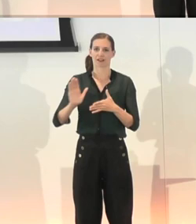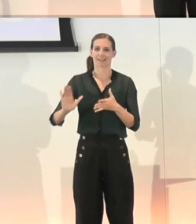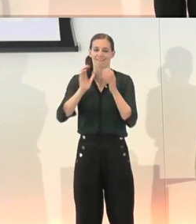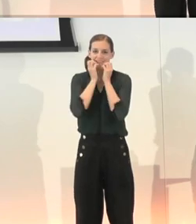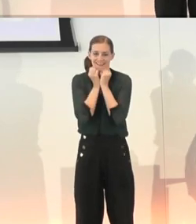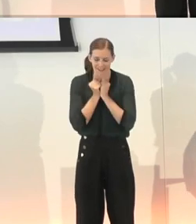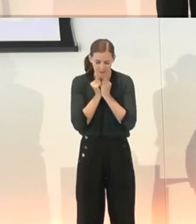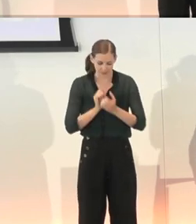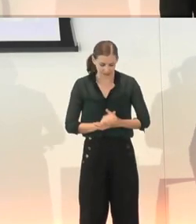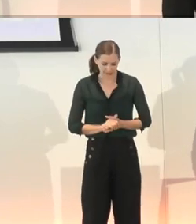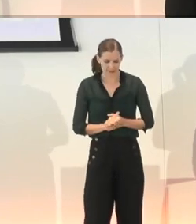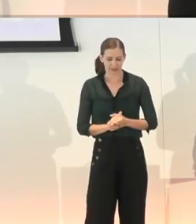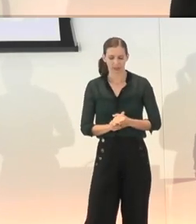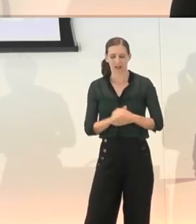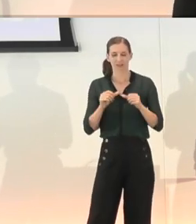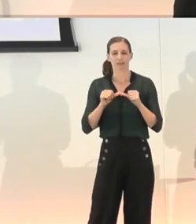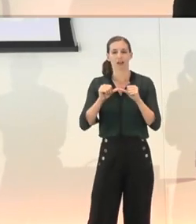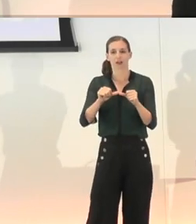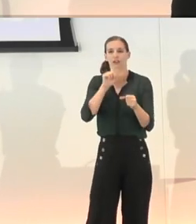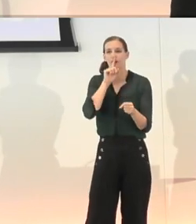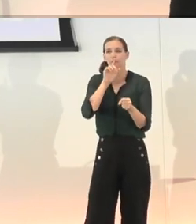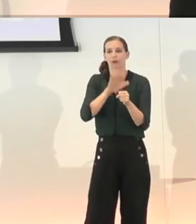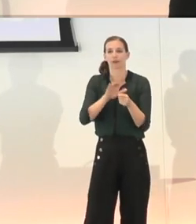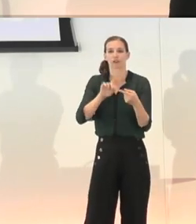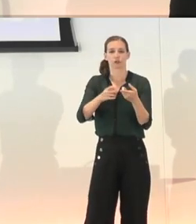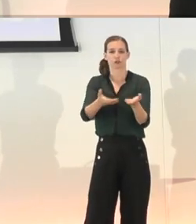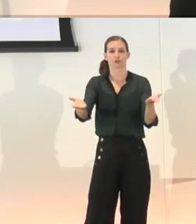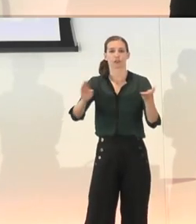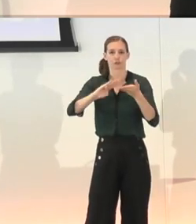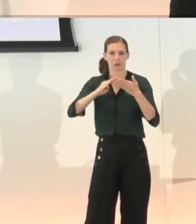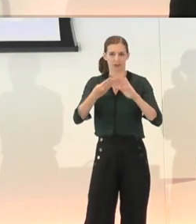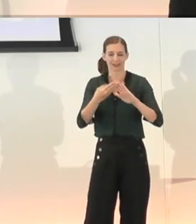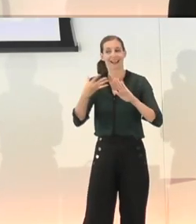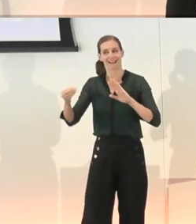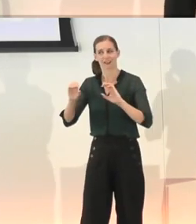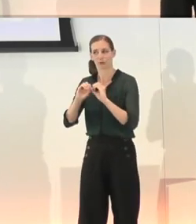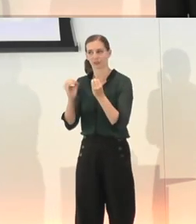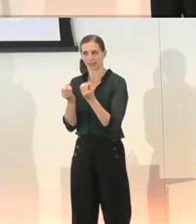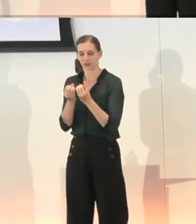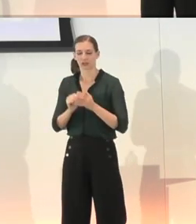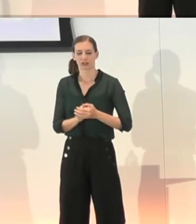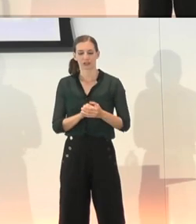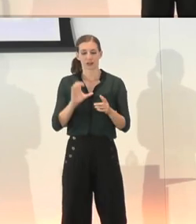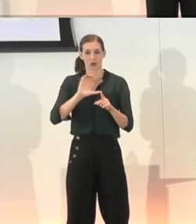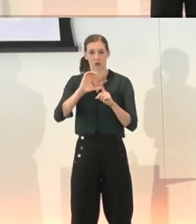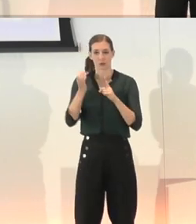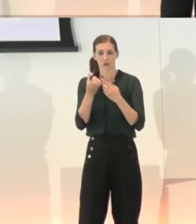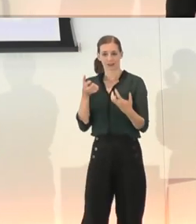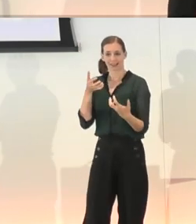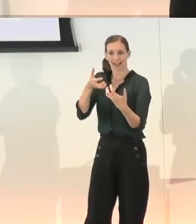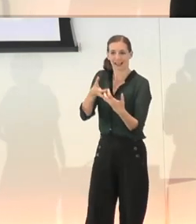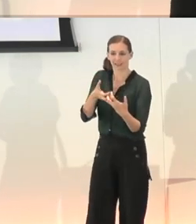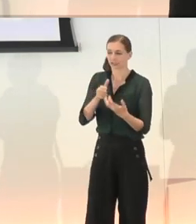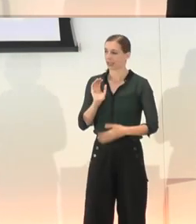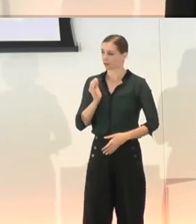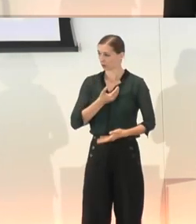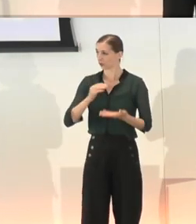community to the organization and vice versa. We have a culture in our community and that is people